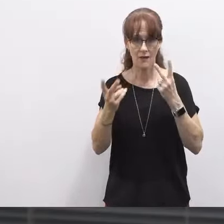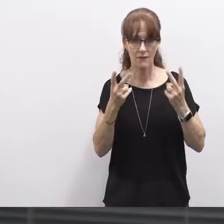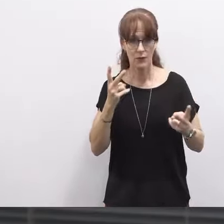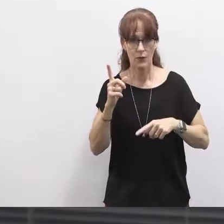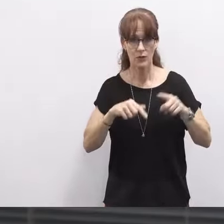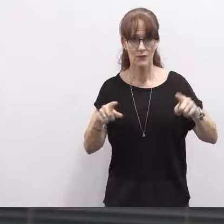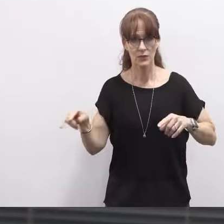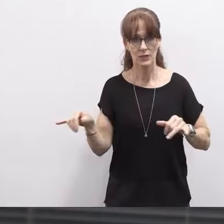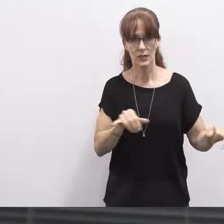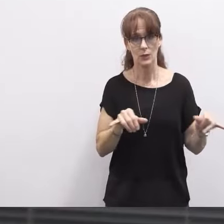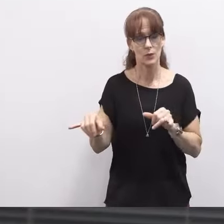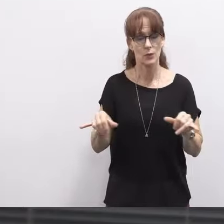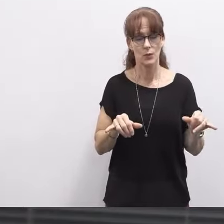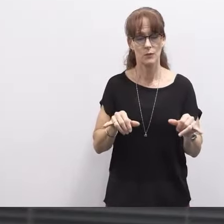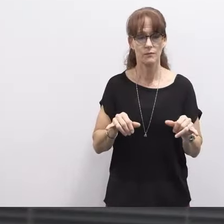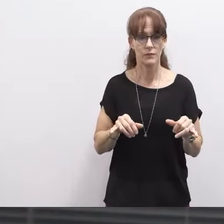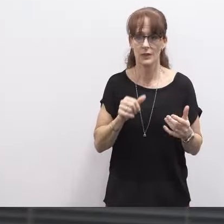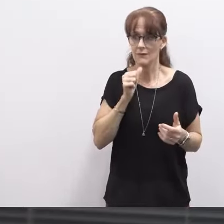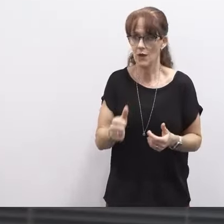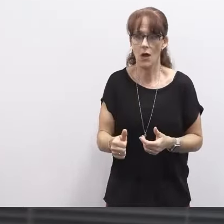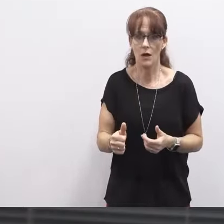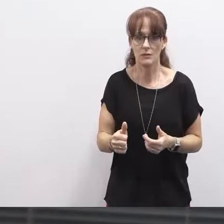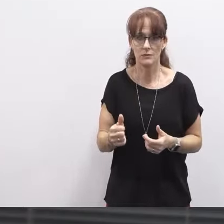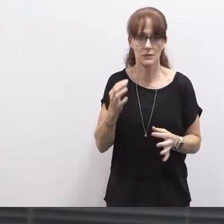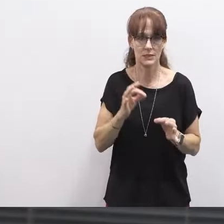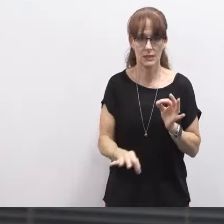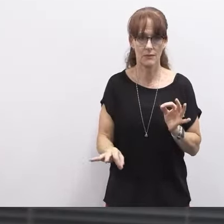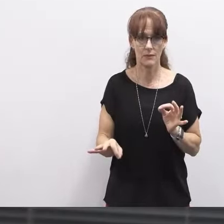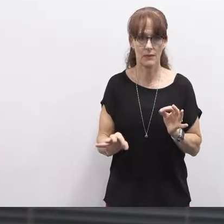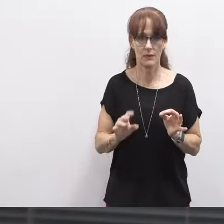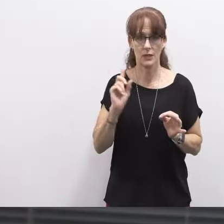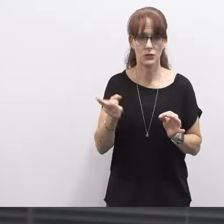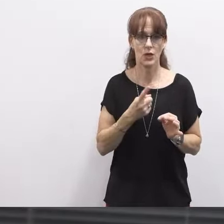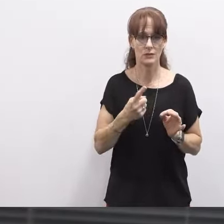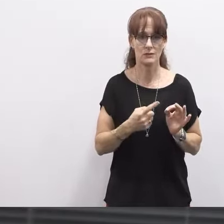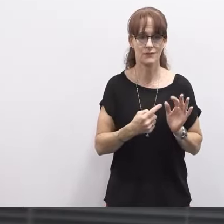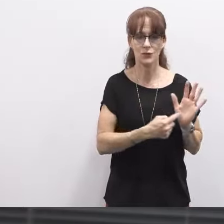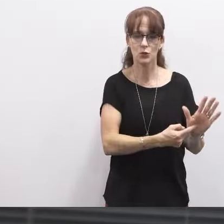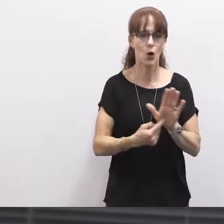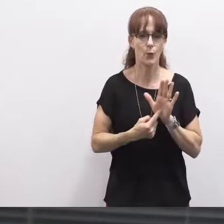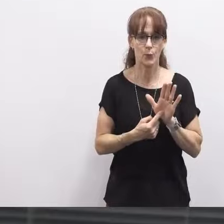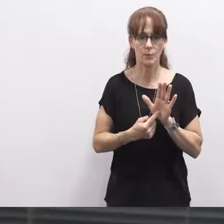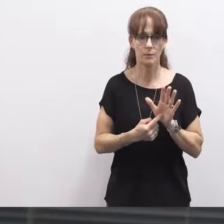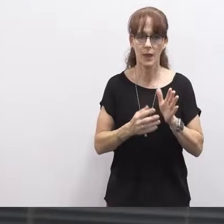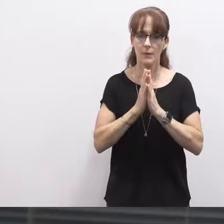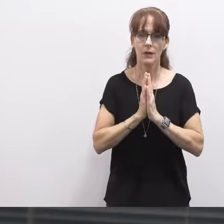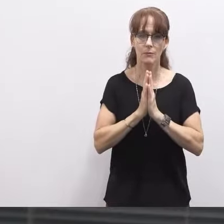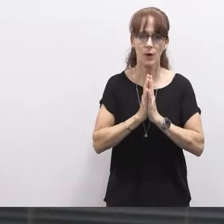as well as otherwise it is simply just a performance. I have been praying for each and every one of you